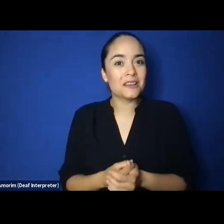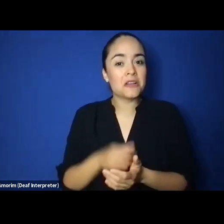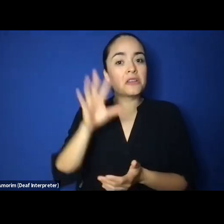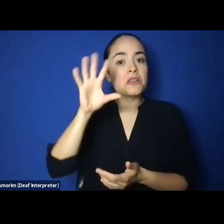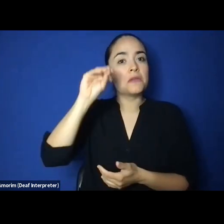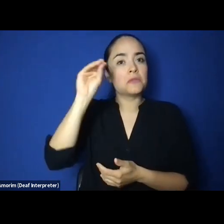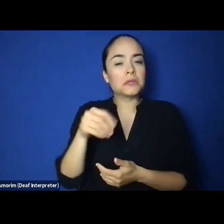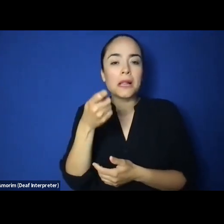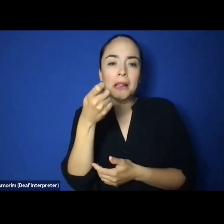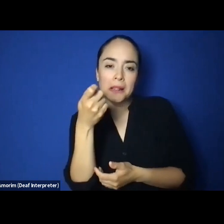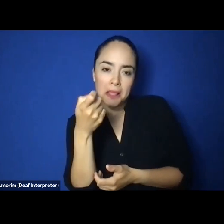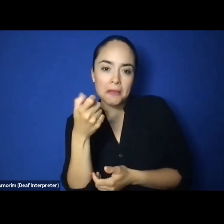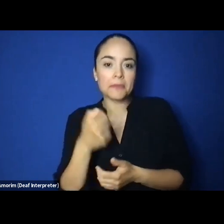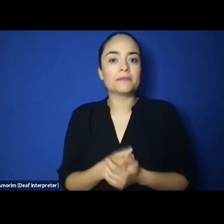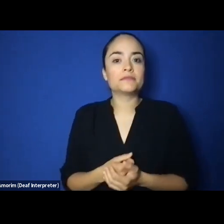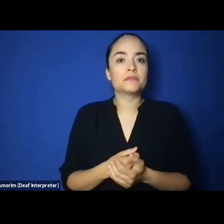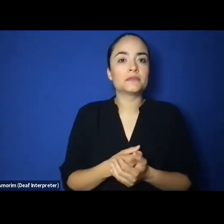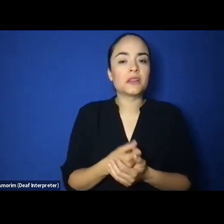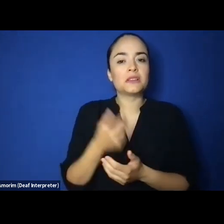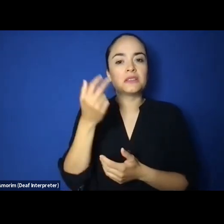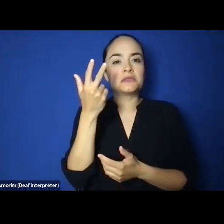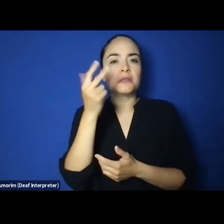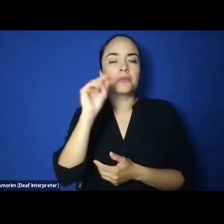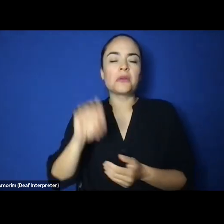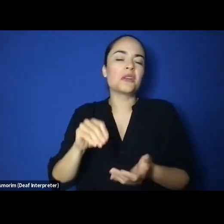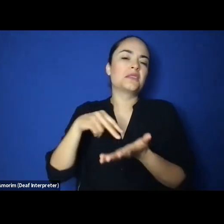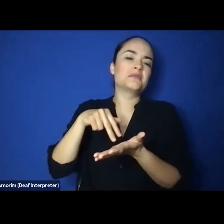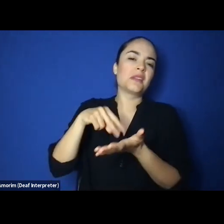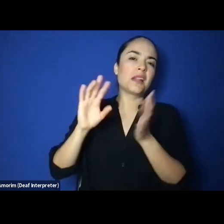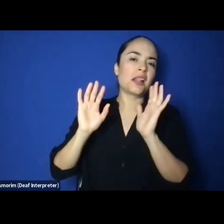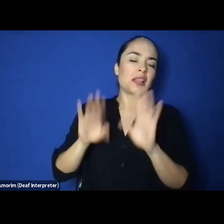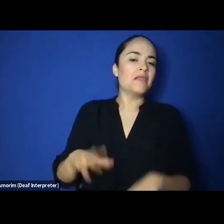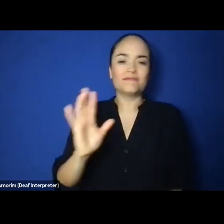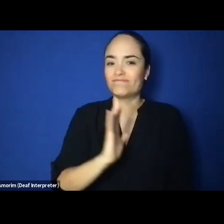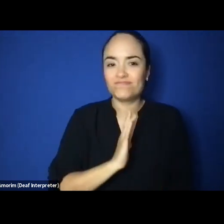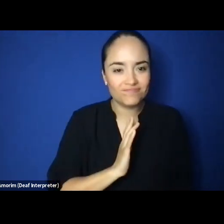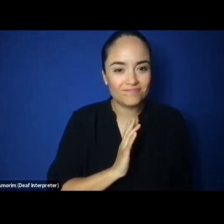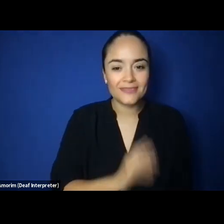Not everybody's a dancer, and that's okay. We're so excited you're able to join us here on Indigenous